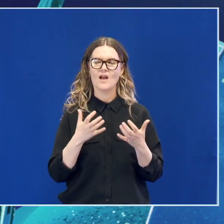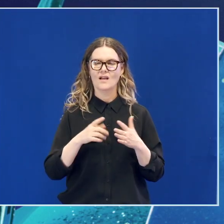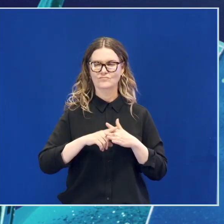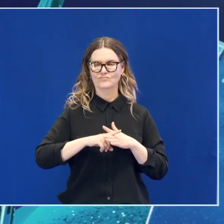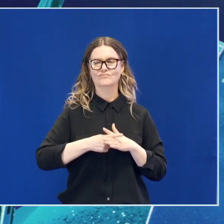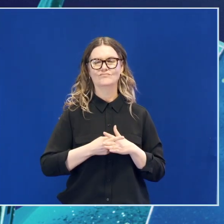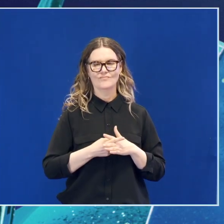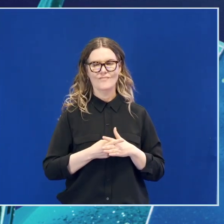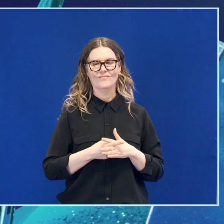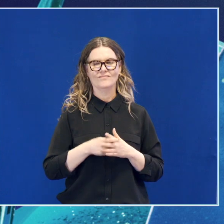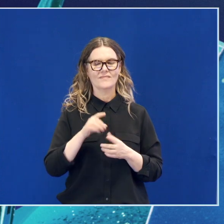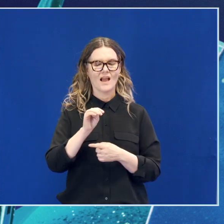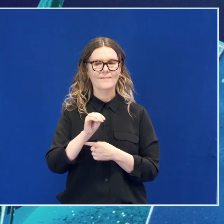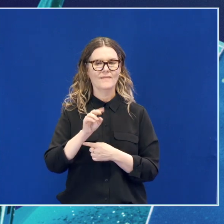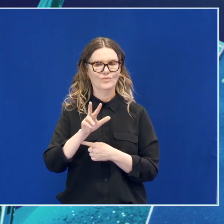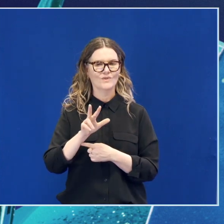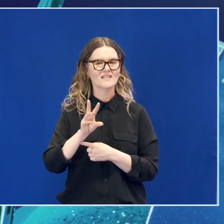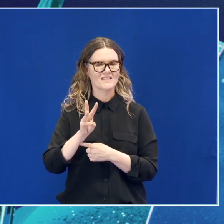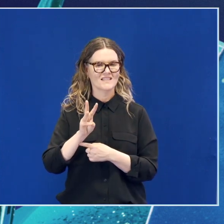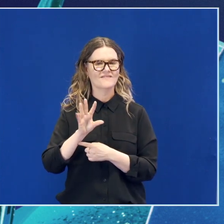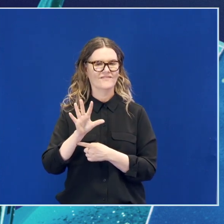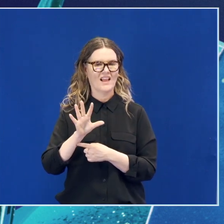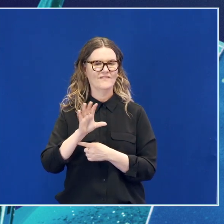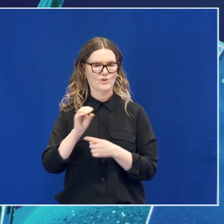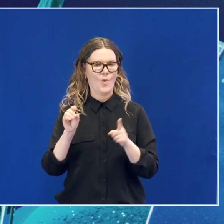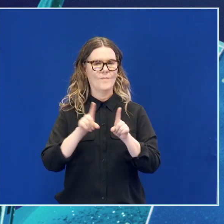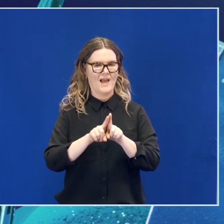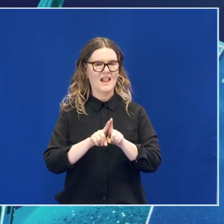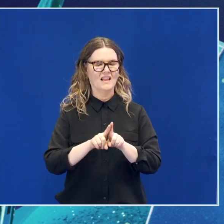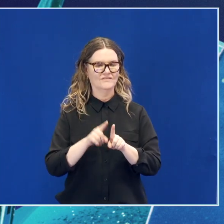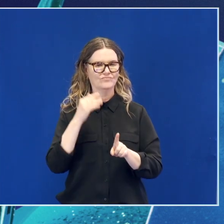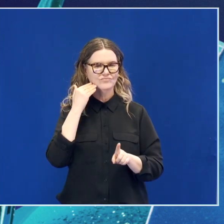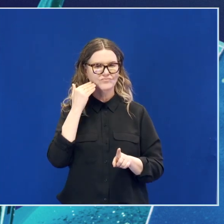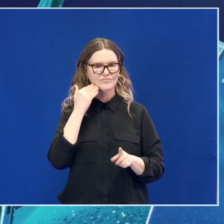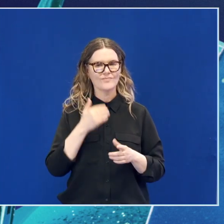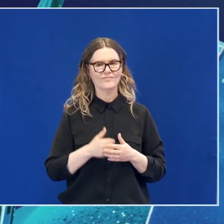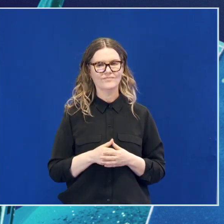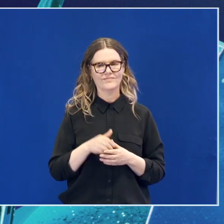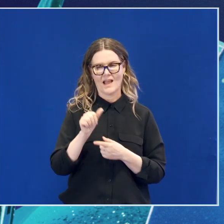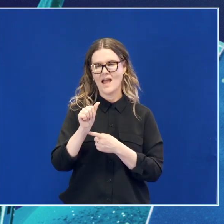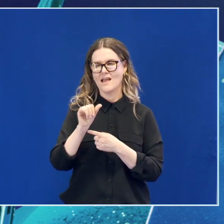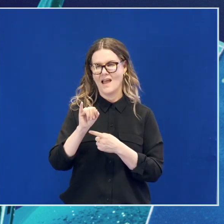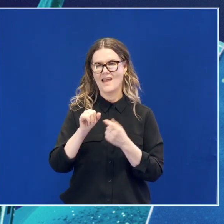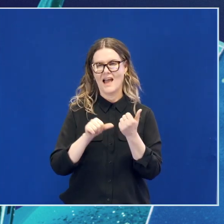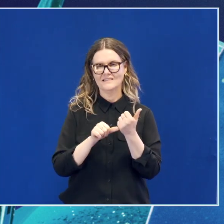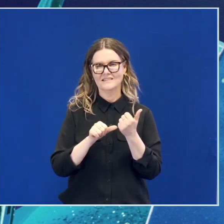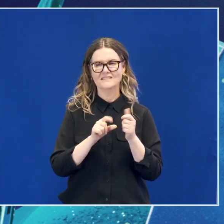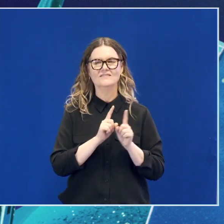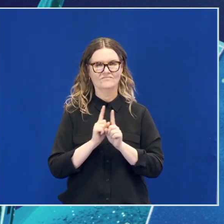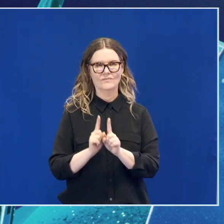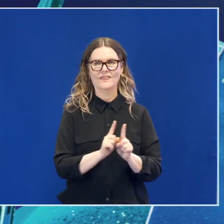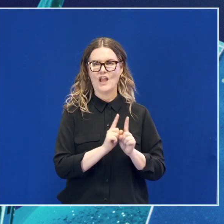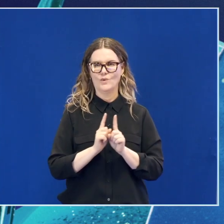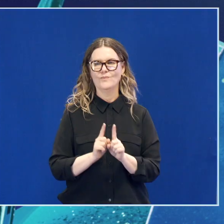This is an AI-powered assistant. It's connected to Work IQ, which means it's connected to all of the information that I have permission